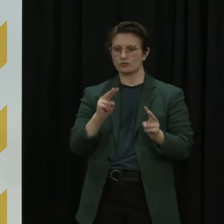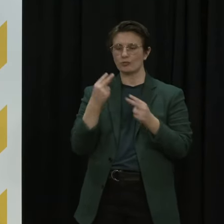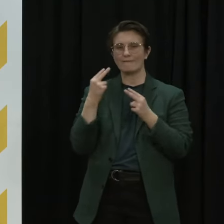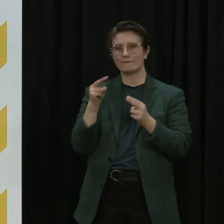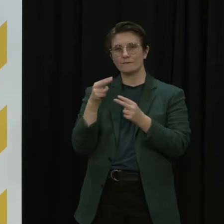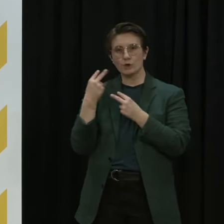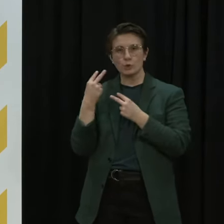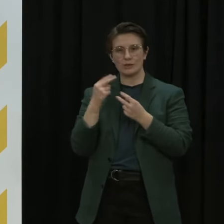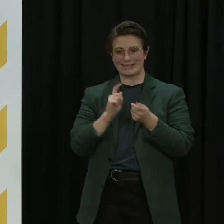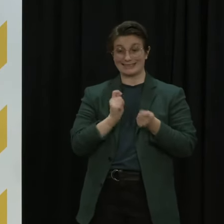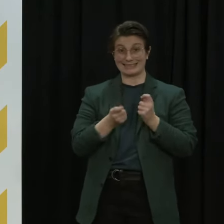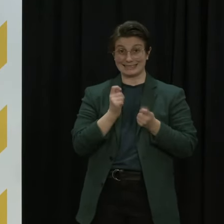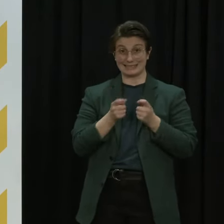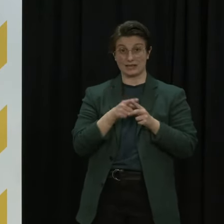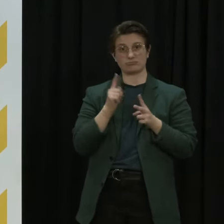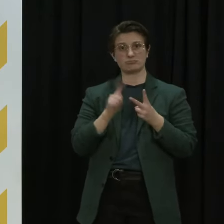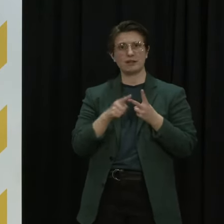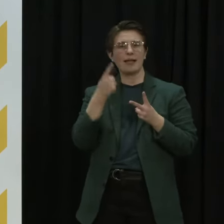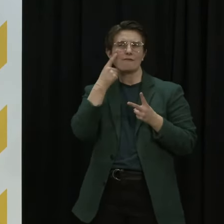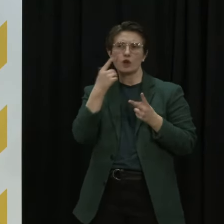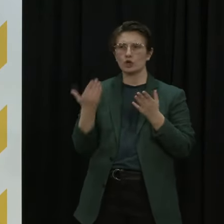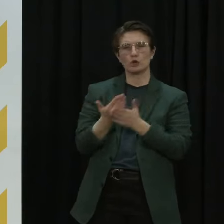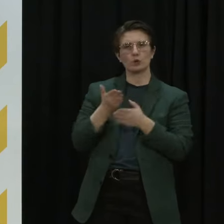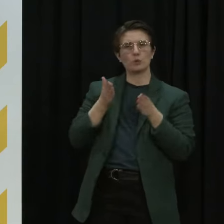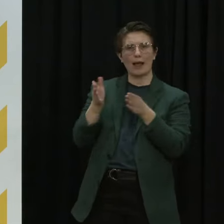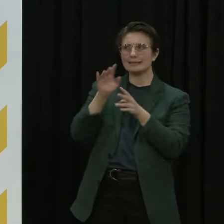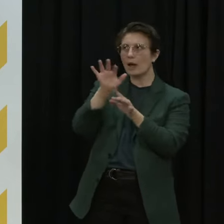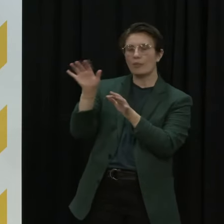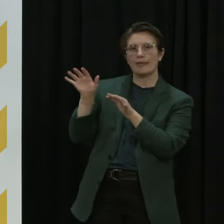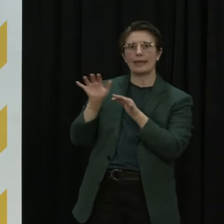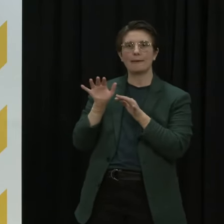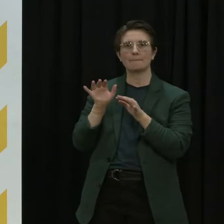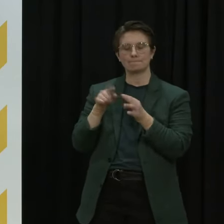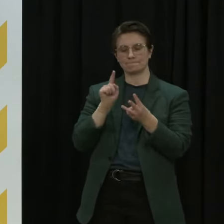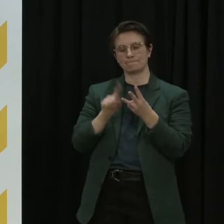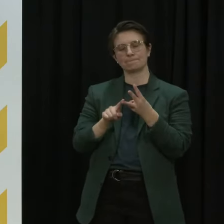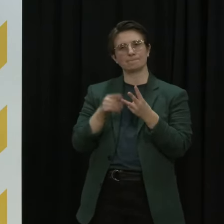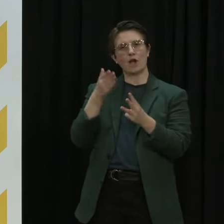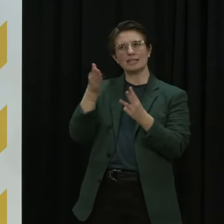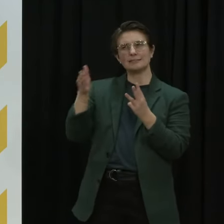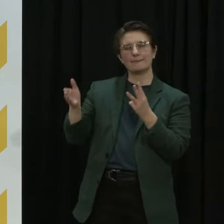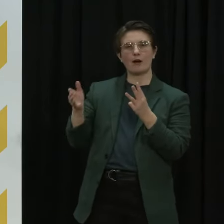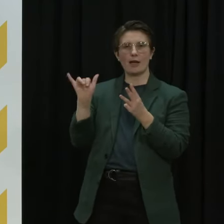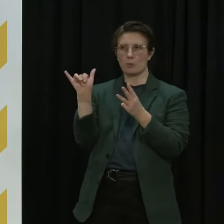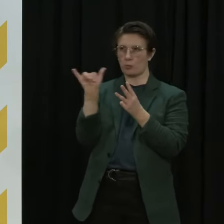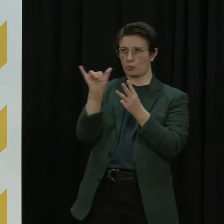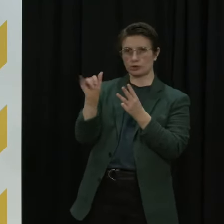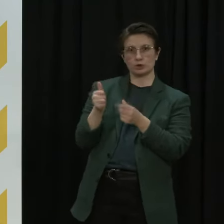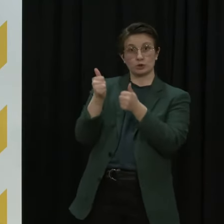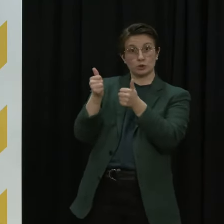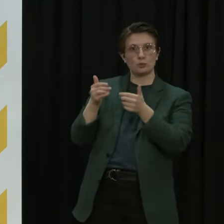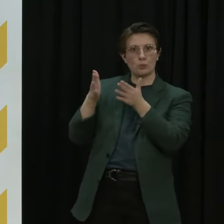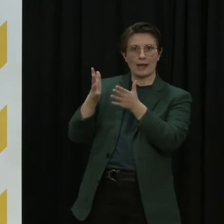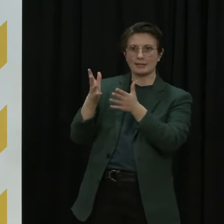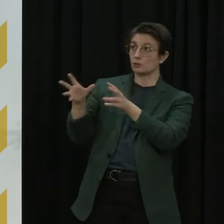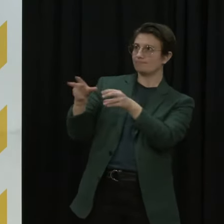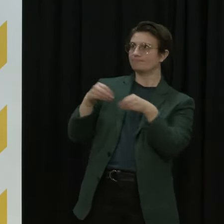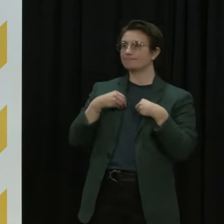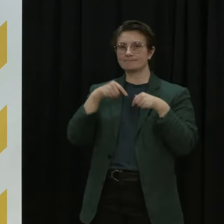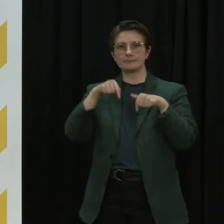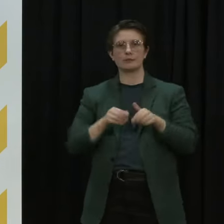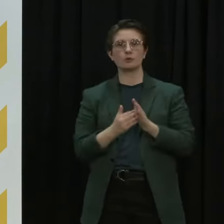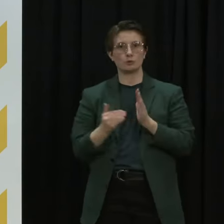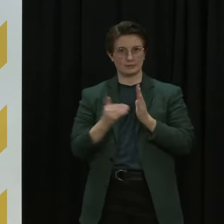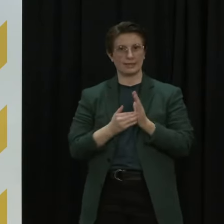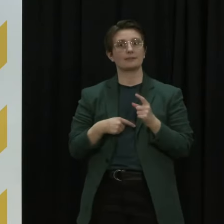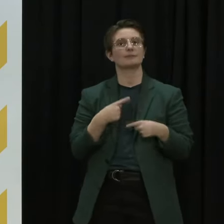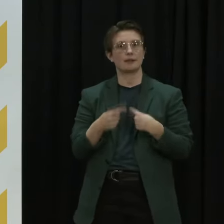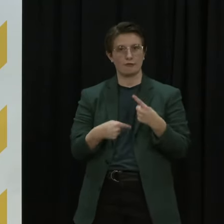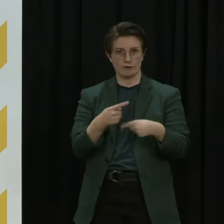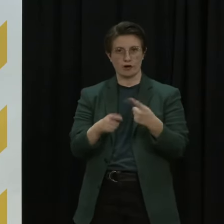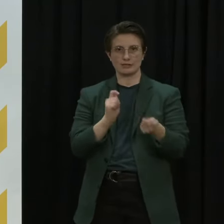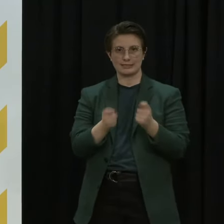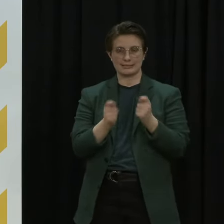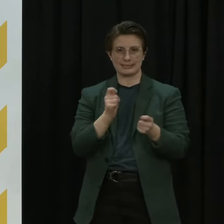his team to review the